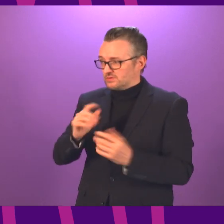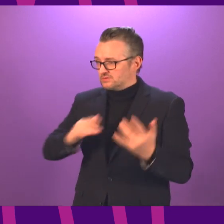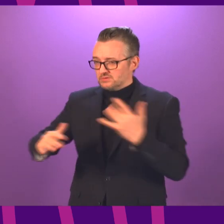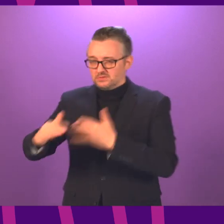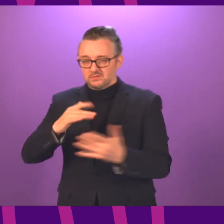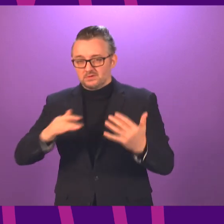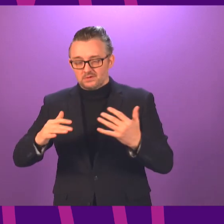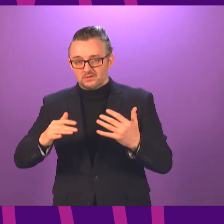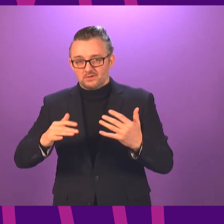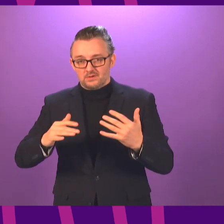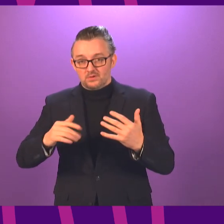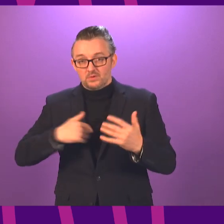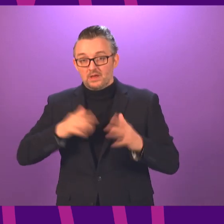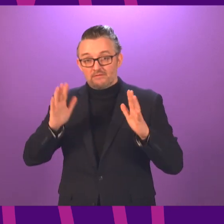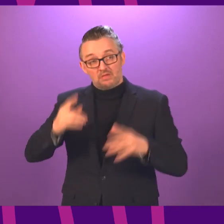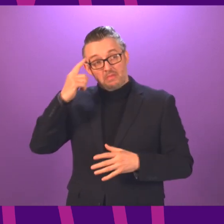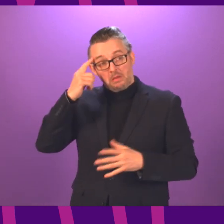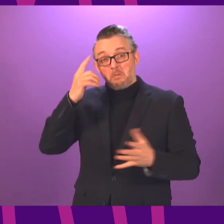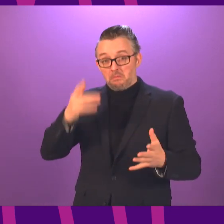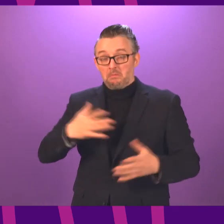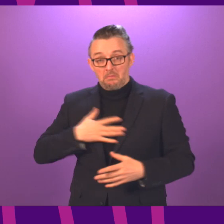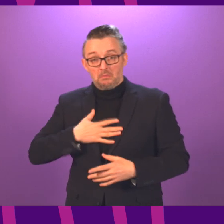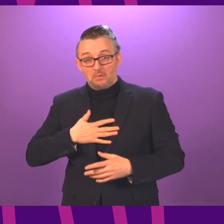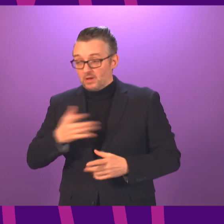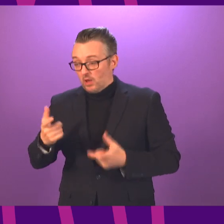hand, we can and should take heart from the fact that the lockdown measures that were